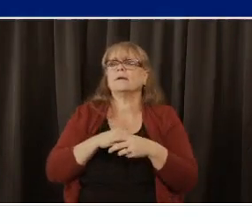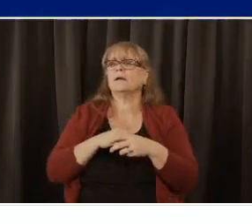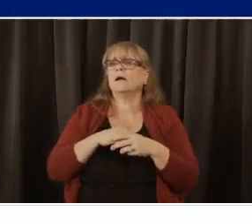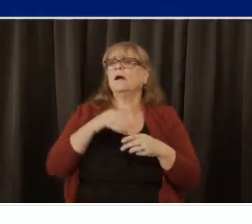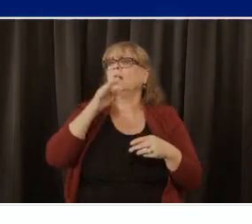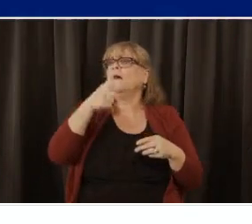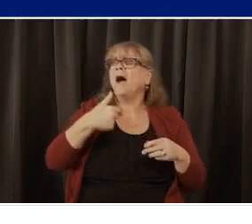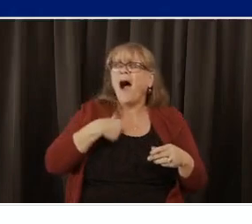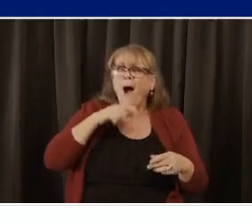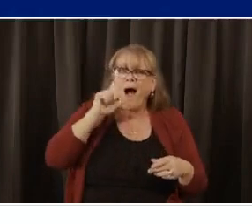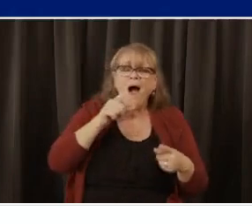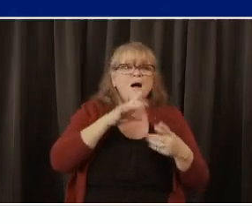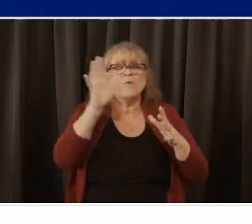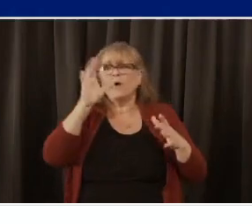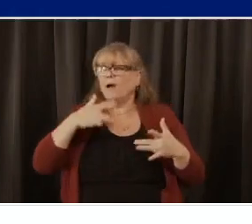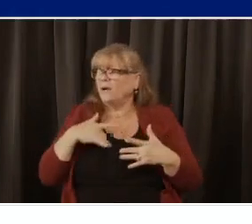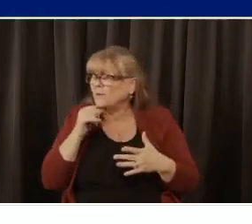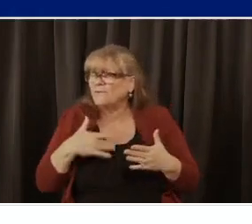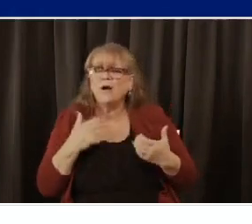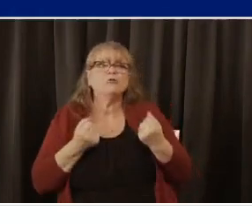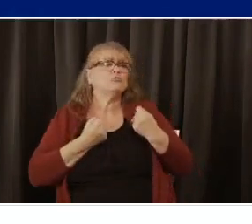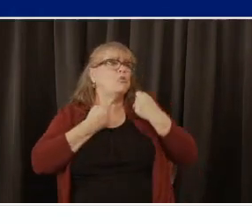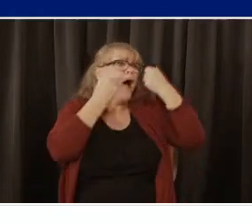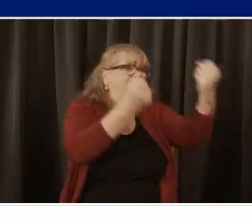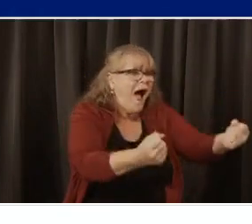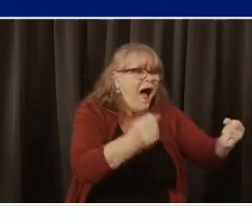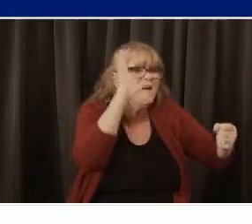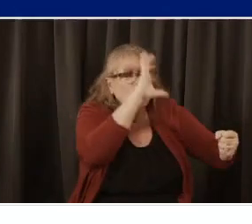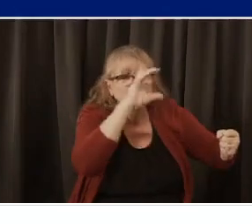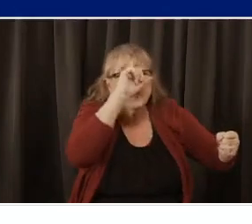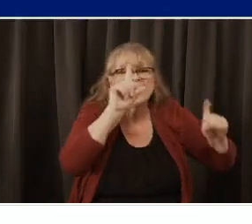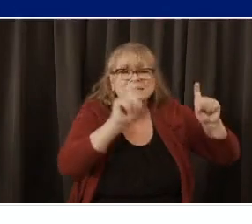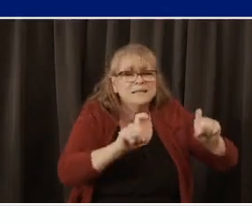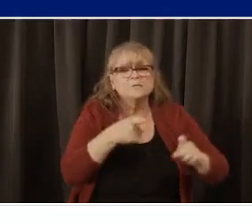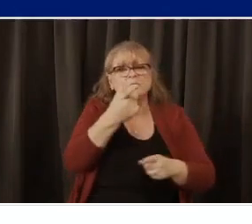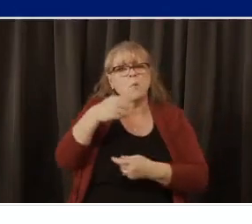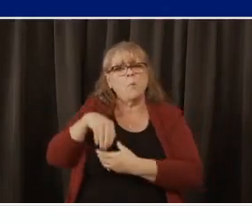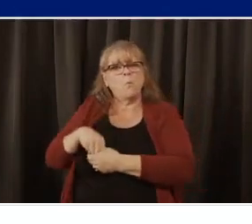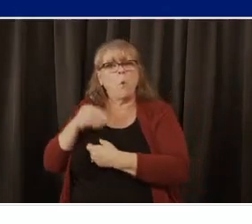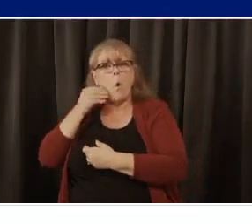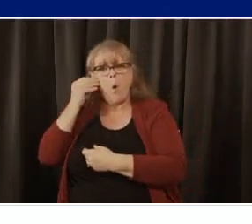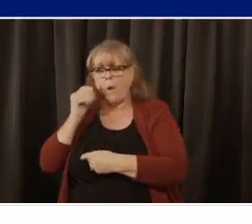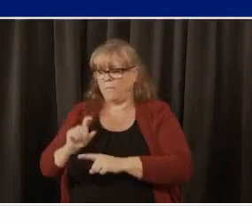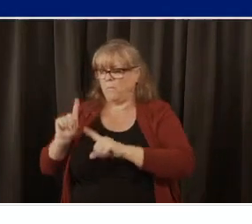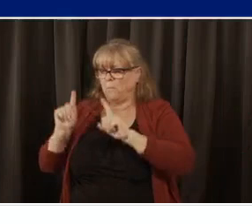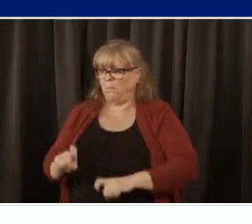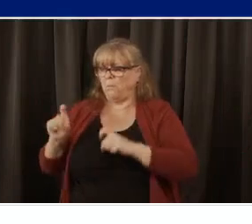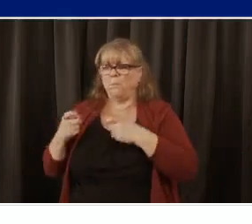Now to discuss this fourth wave that we're experiencing which will look a little bit fourth and final wave that we're experiencing, knock on wood.